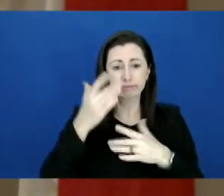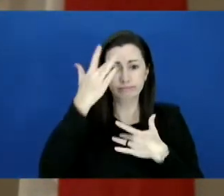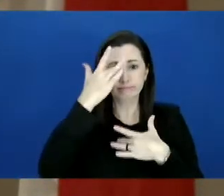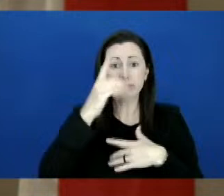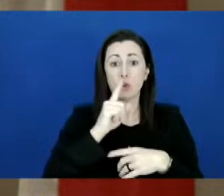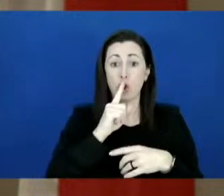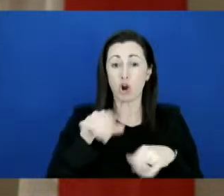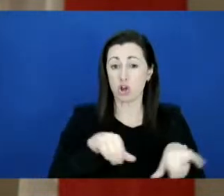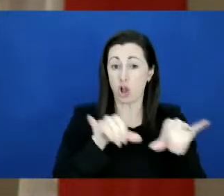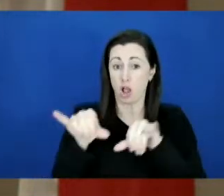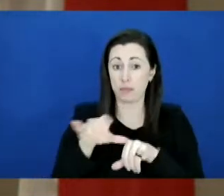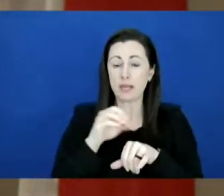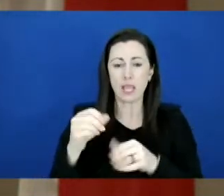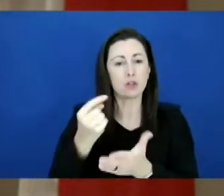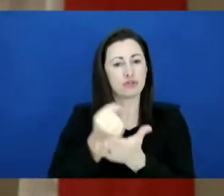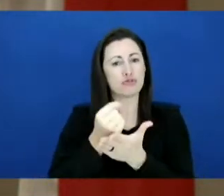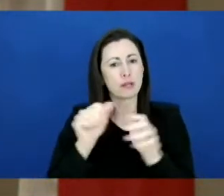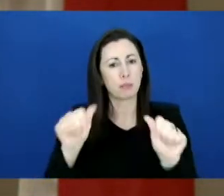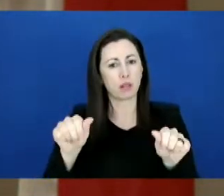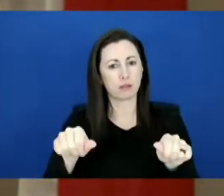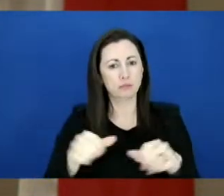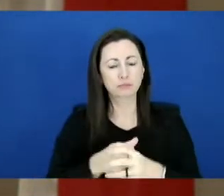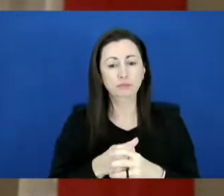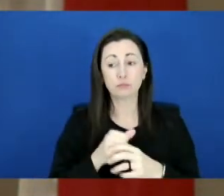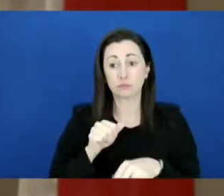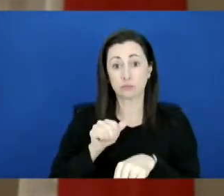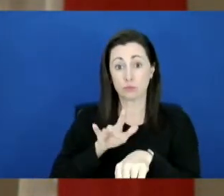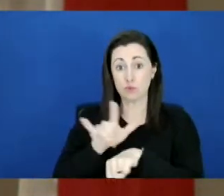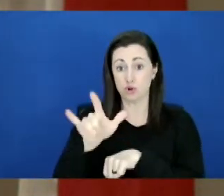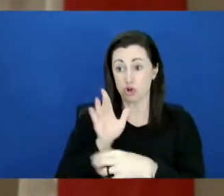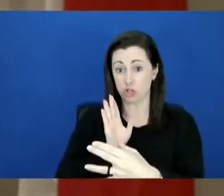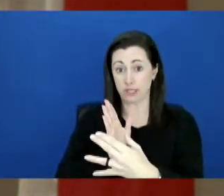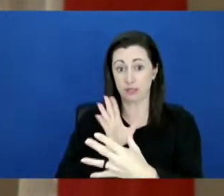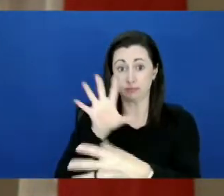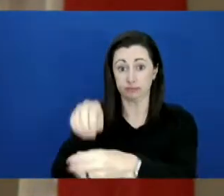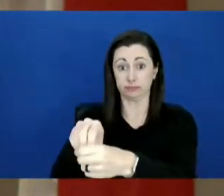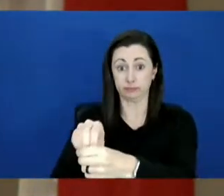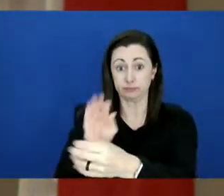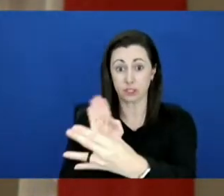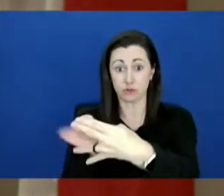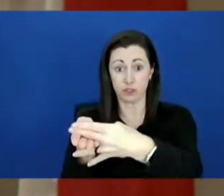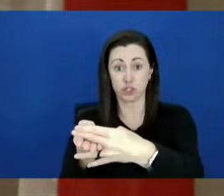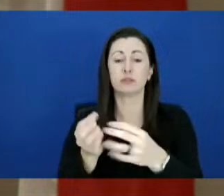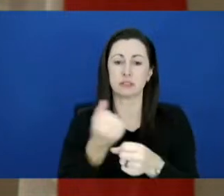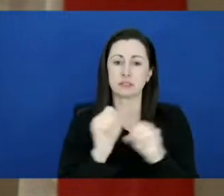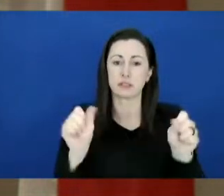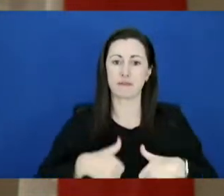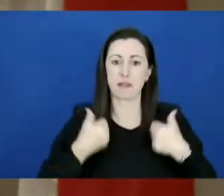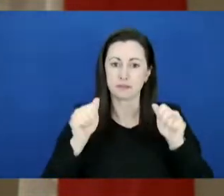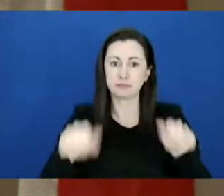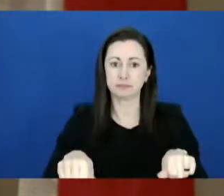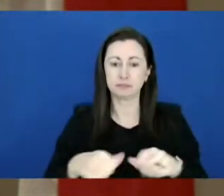NOT ONLY COMMON, BUT THEY ARE